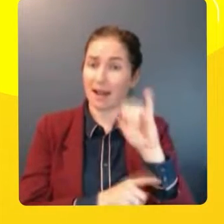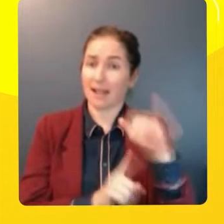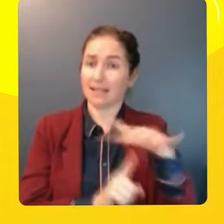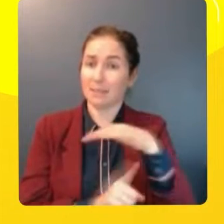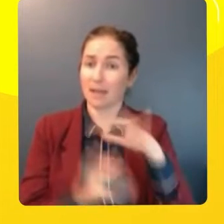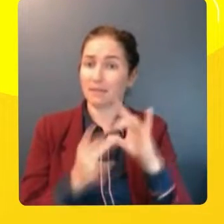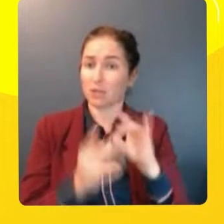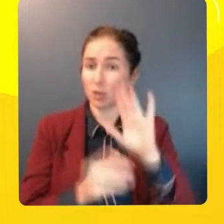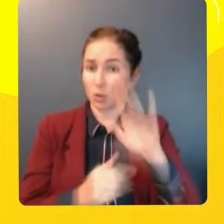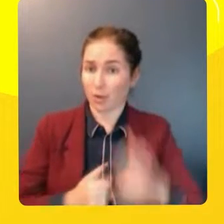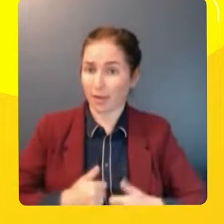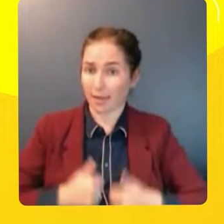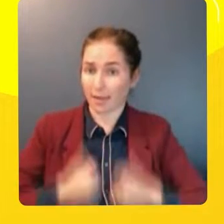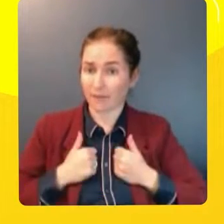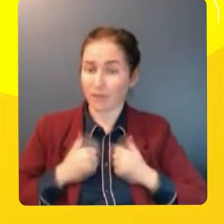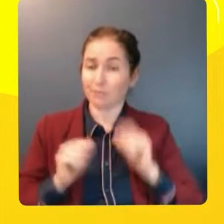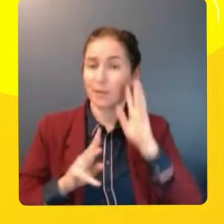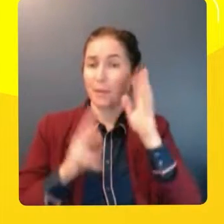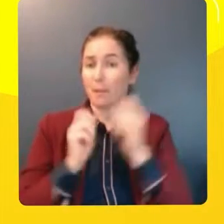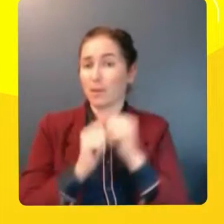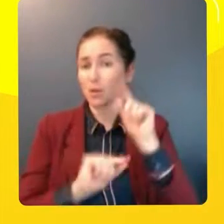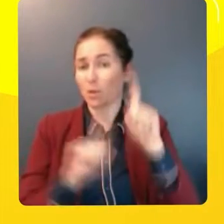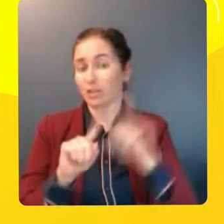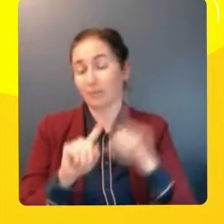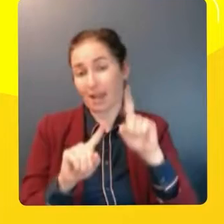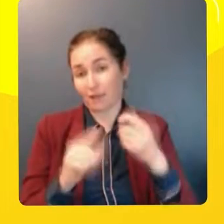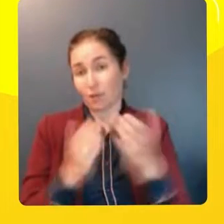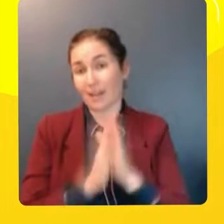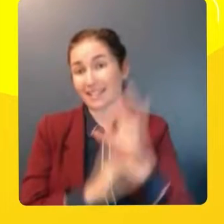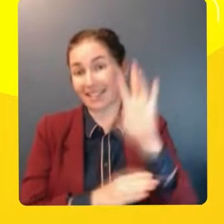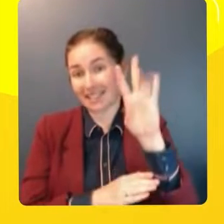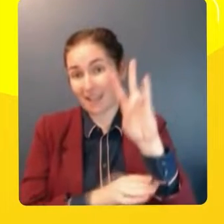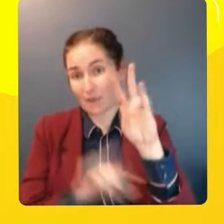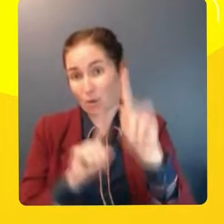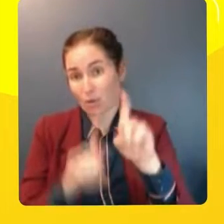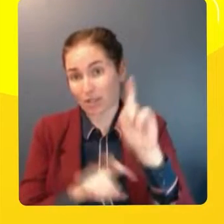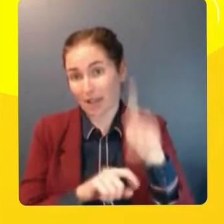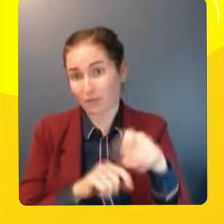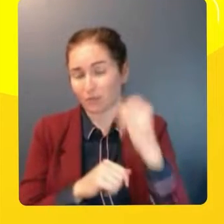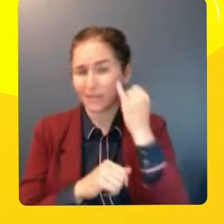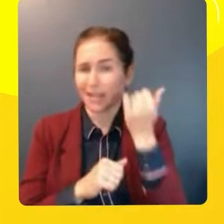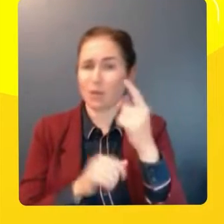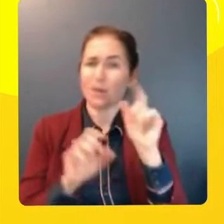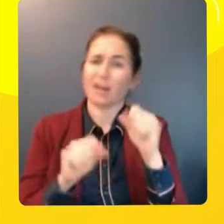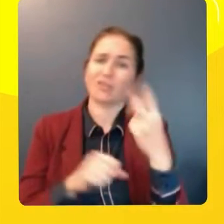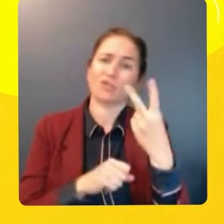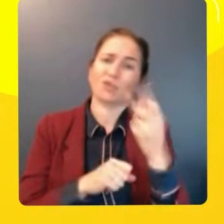Now you can come up with the questions but you have to ask seven questions. Anybody can get away with two or three questions that kind of show